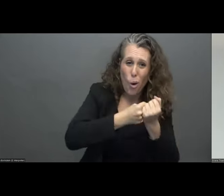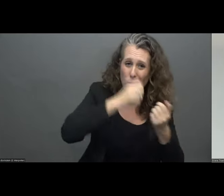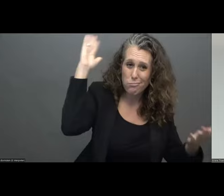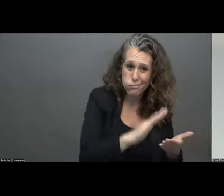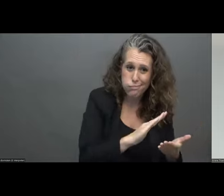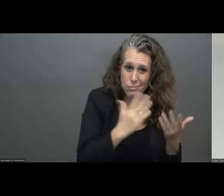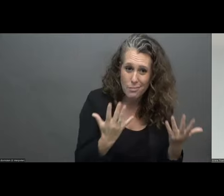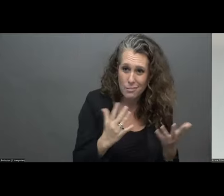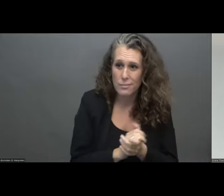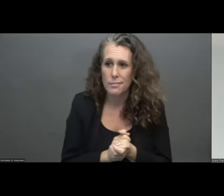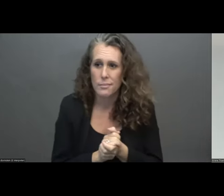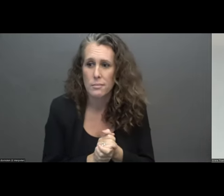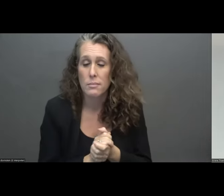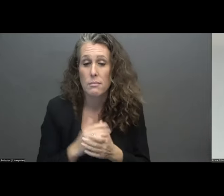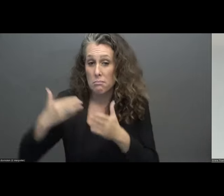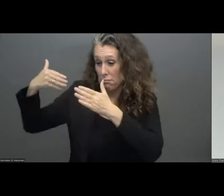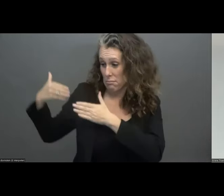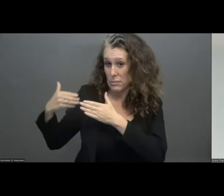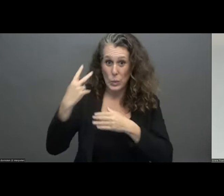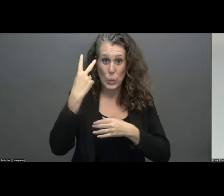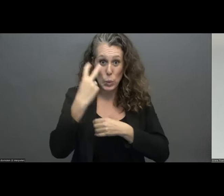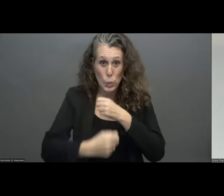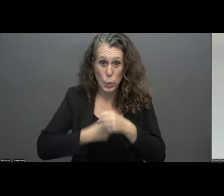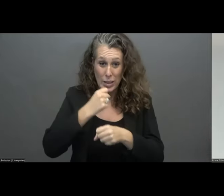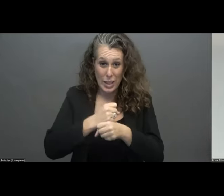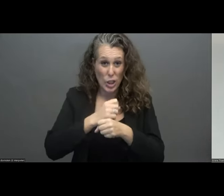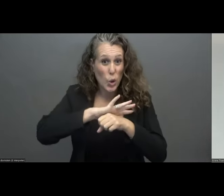16:08:56 was that. 16:08:55 Sheila problematic makin up and she's